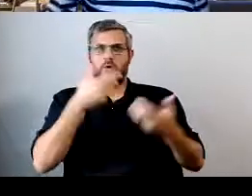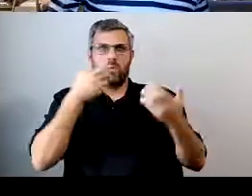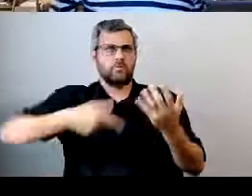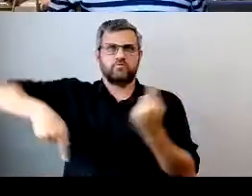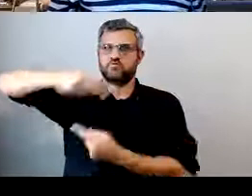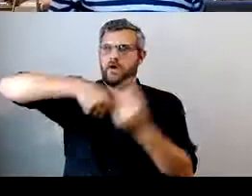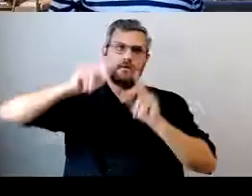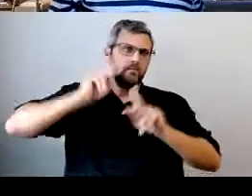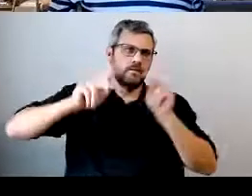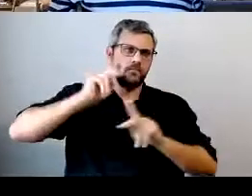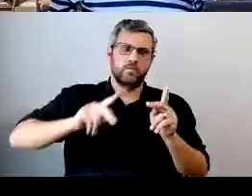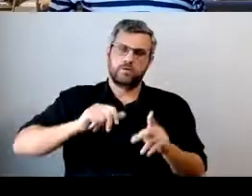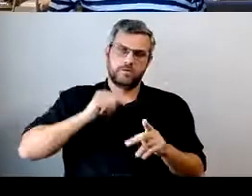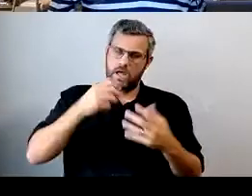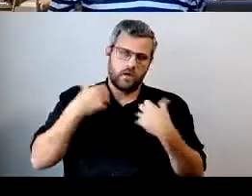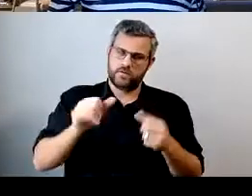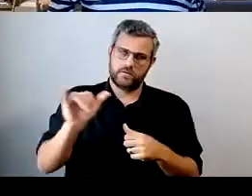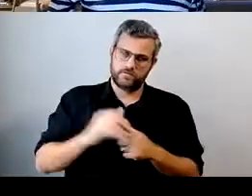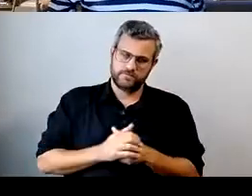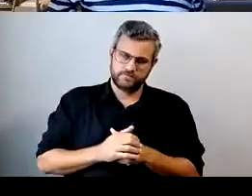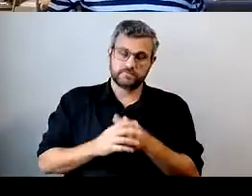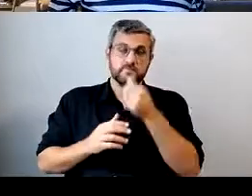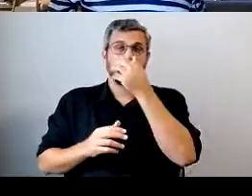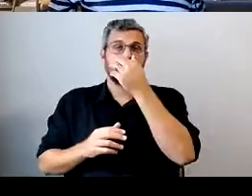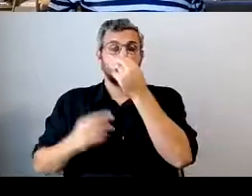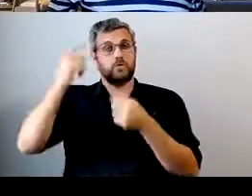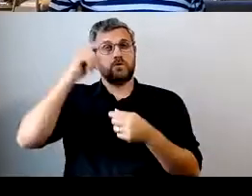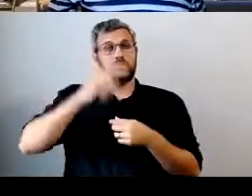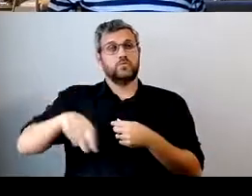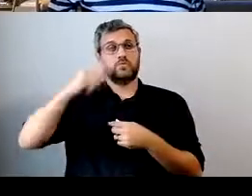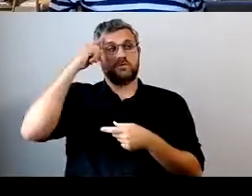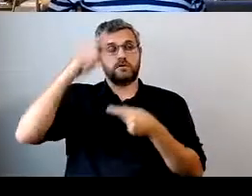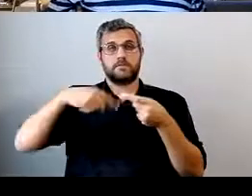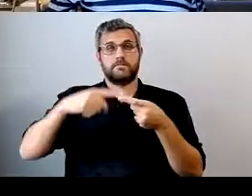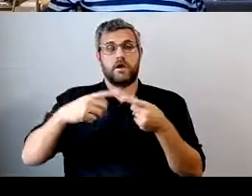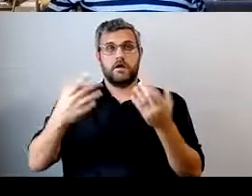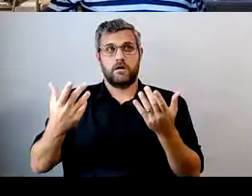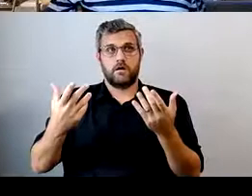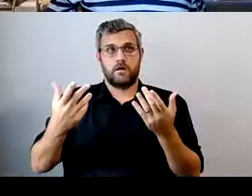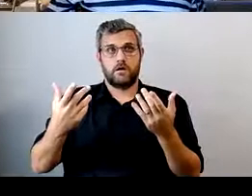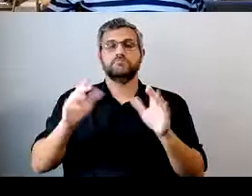and ultimately that's not healthy as well. So when you think about, so while we know that social inclusion